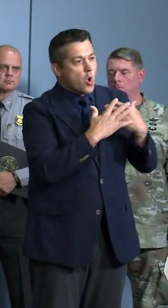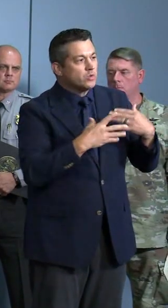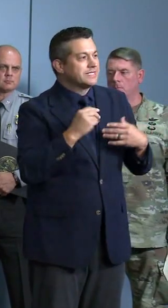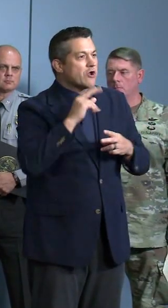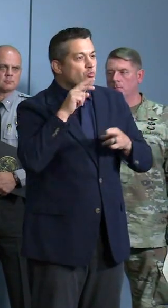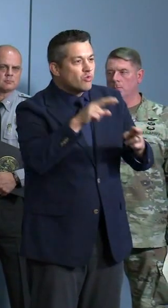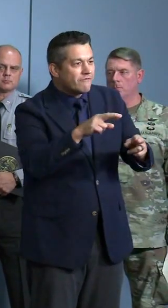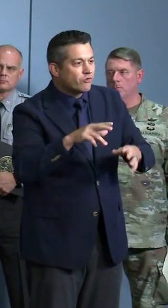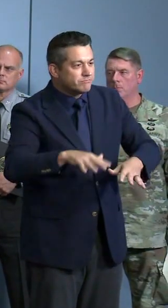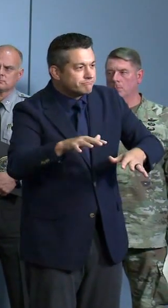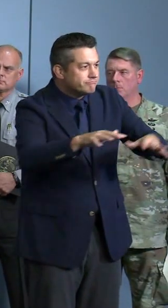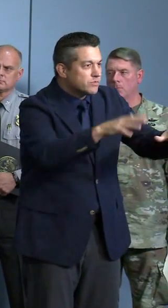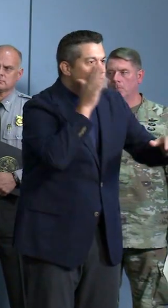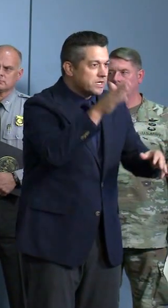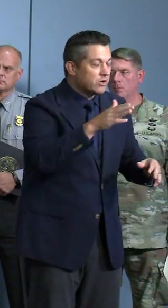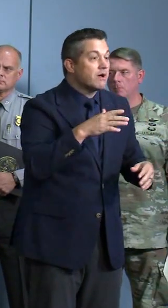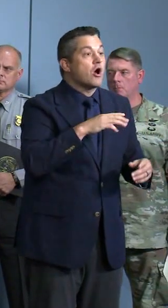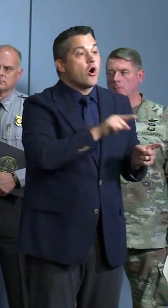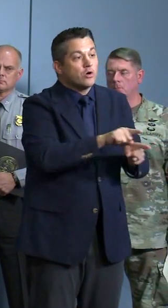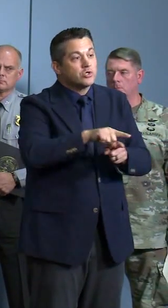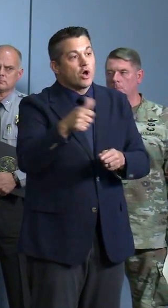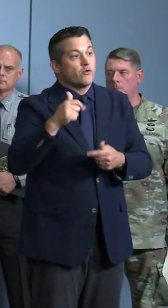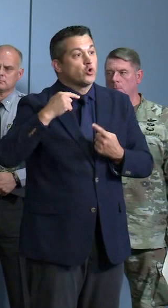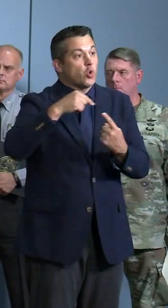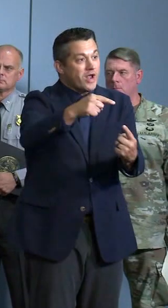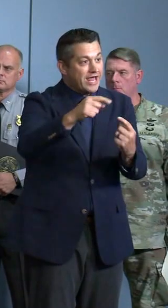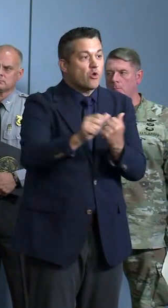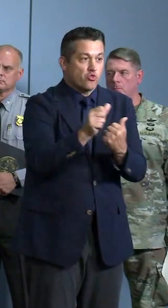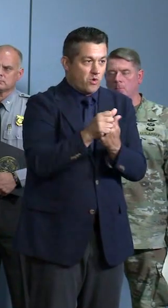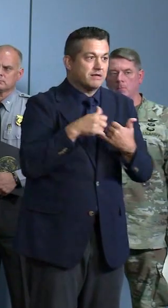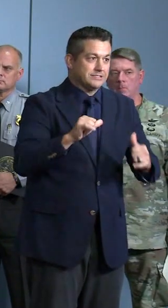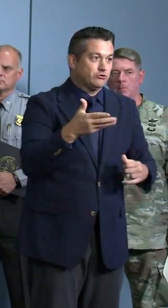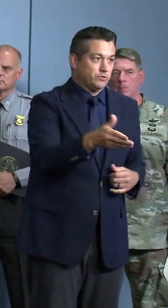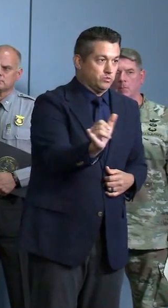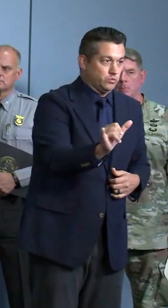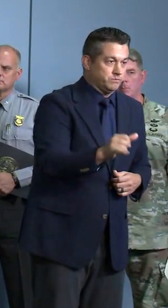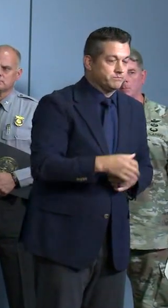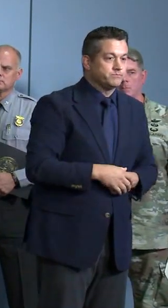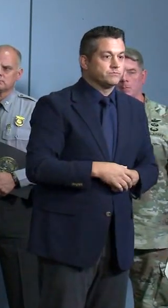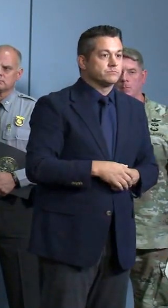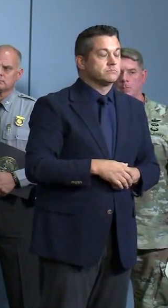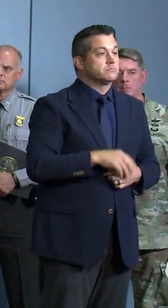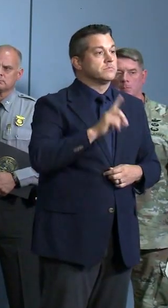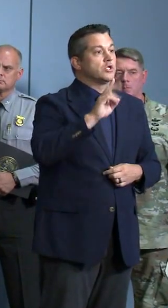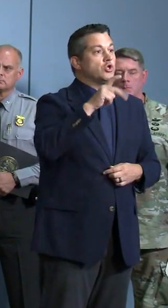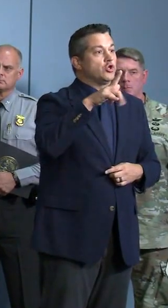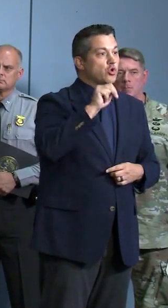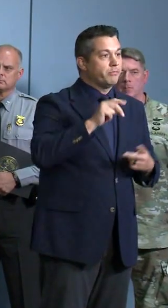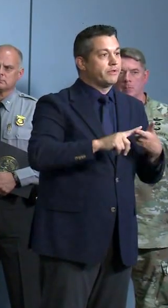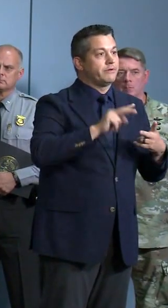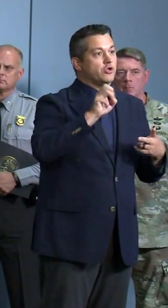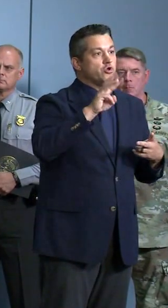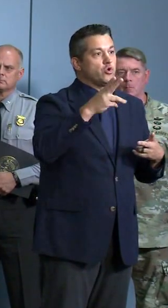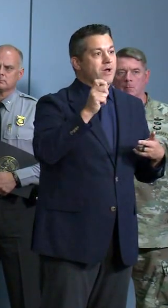tornado and severe weather threat. The emergency operation